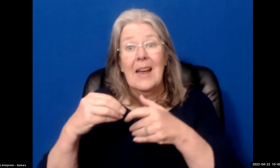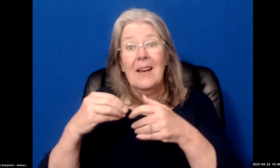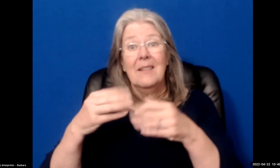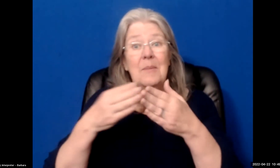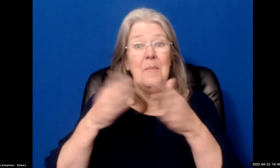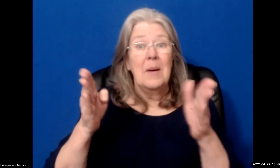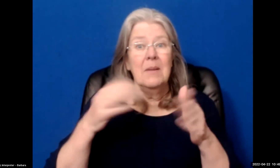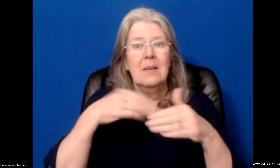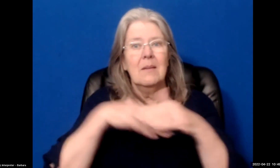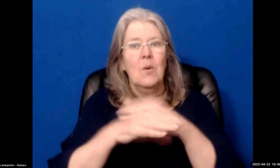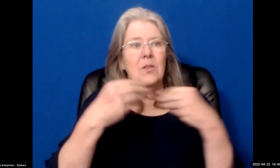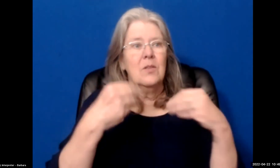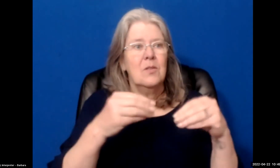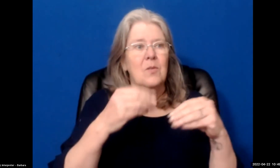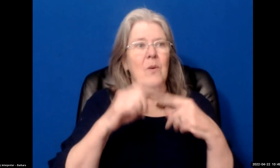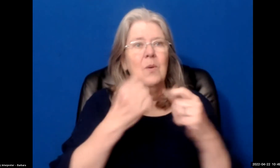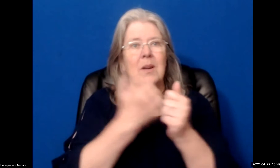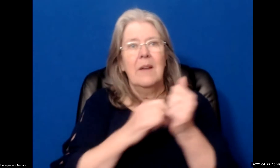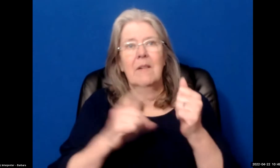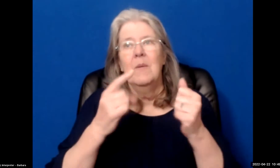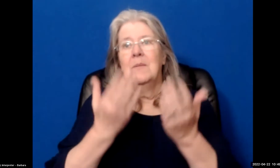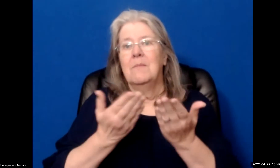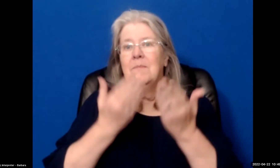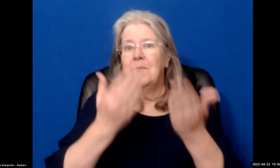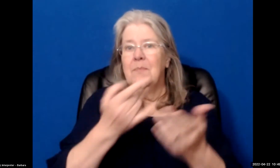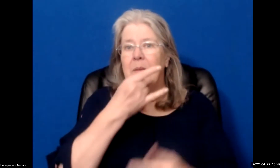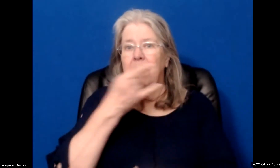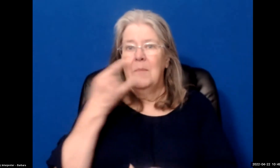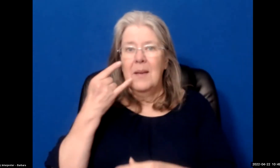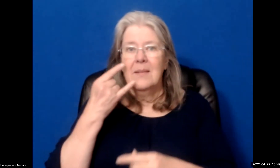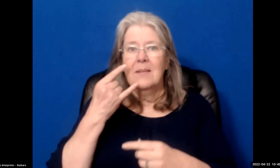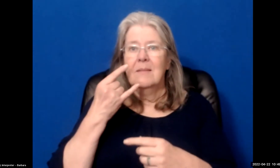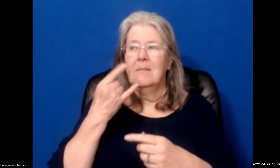when everyone's still recommending that people wear a mask. Her seeing that people were -- she